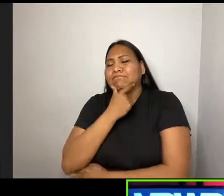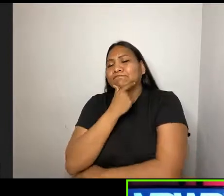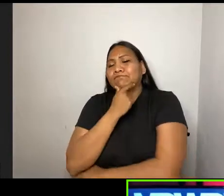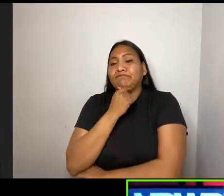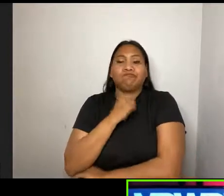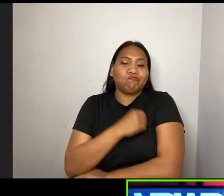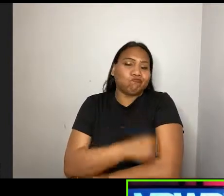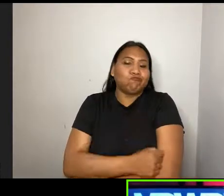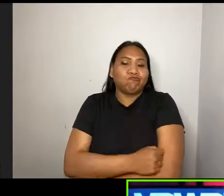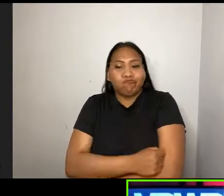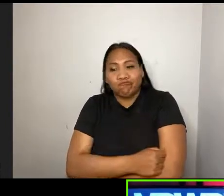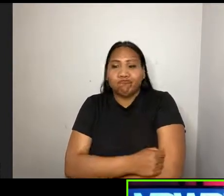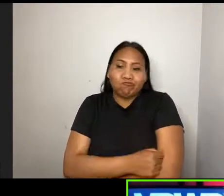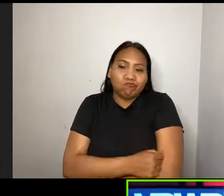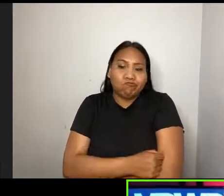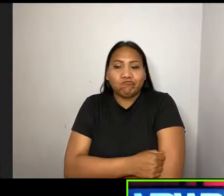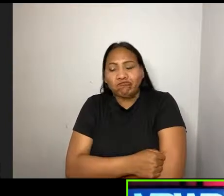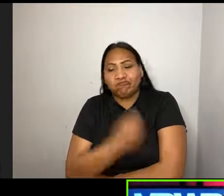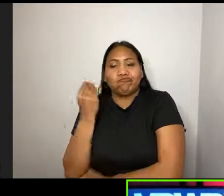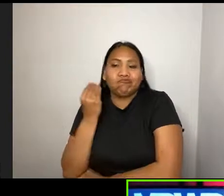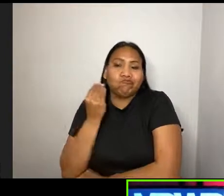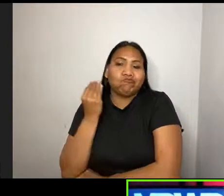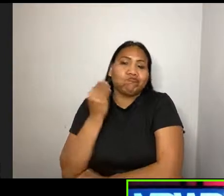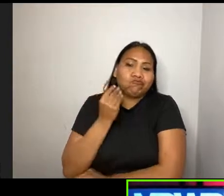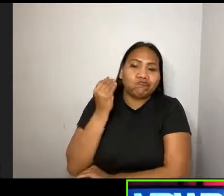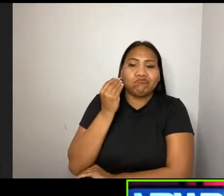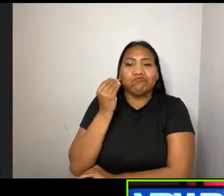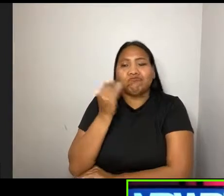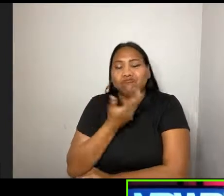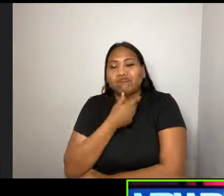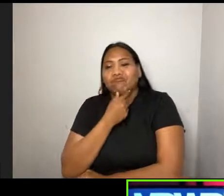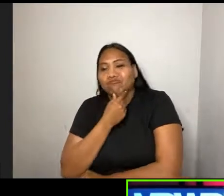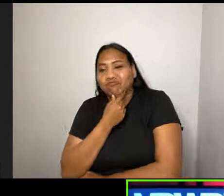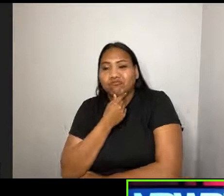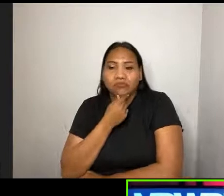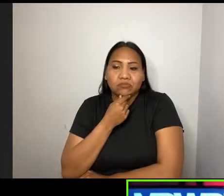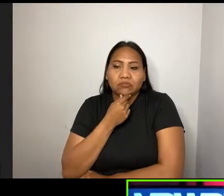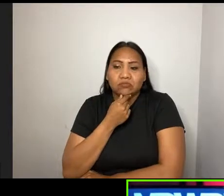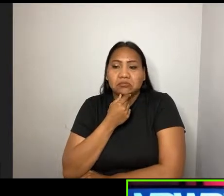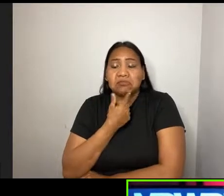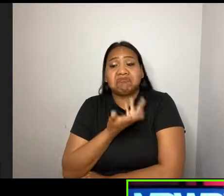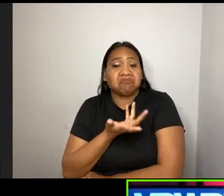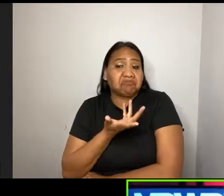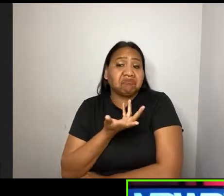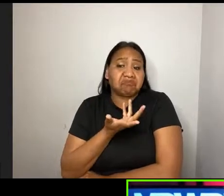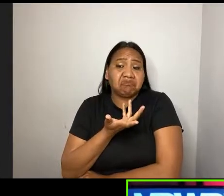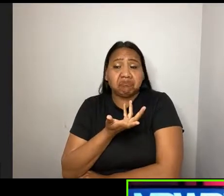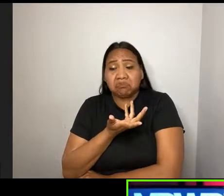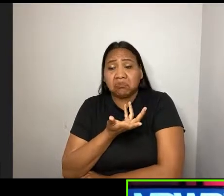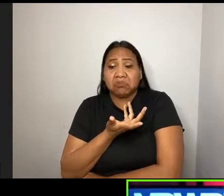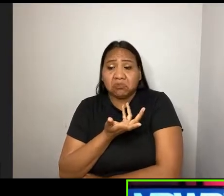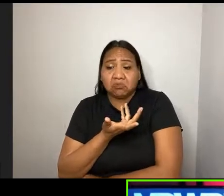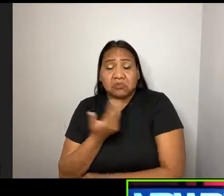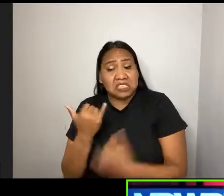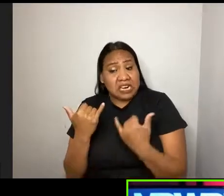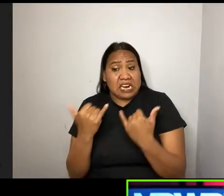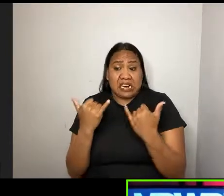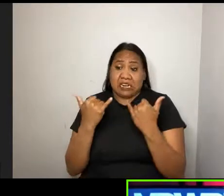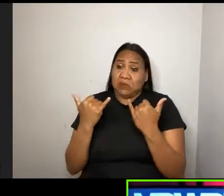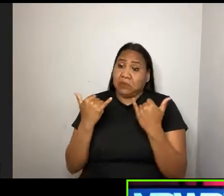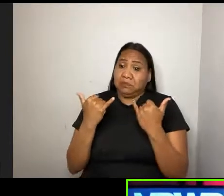I would say right now one of the biggest problems with the Native American communities